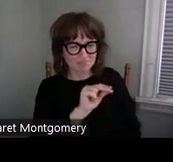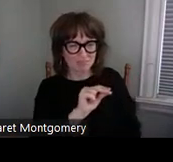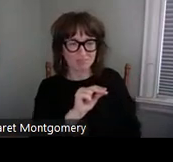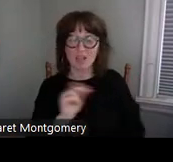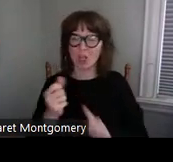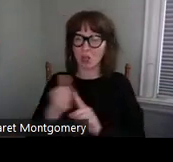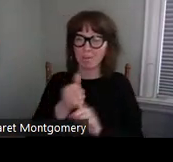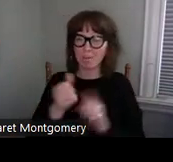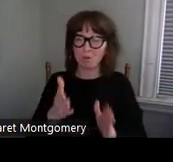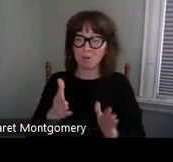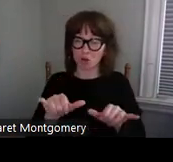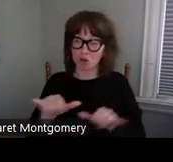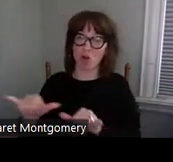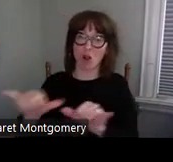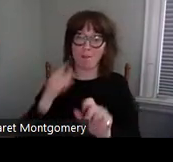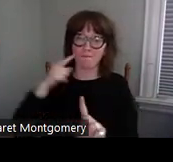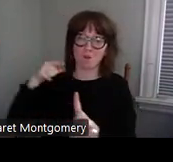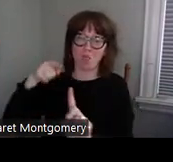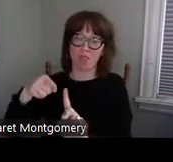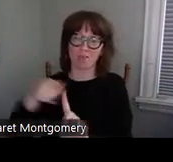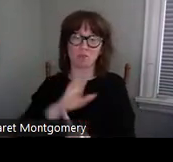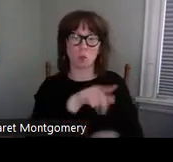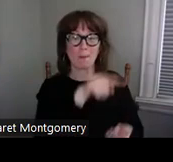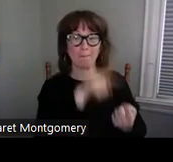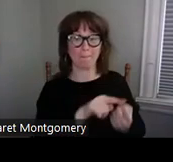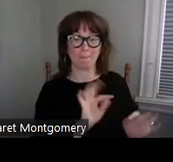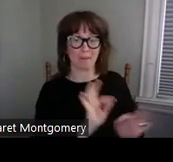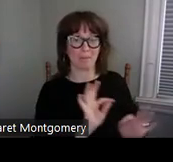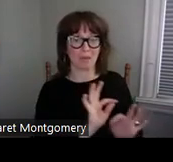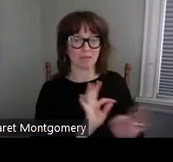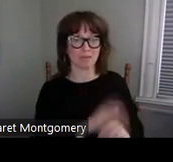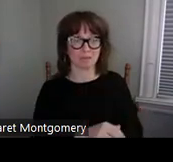12:43:29 Perceptions of events. This is sometimes referred to as gas lighting, following up